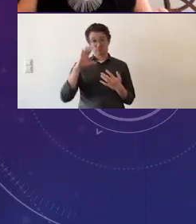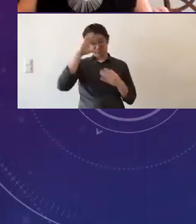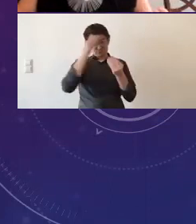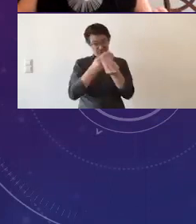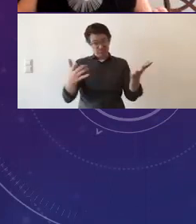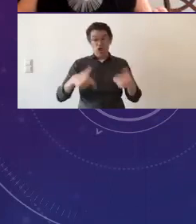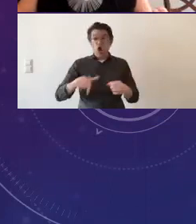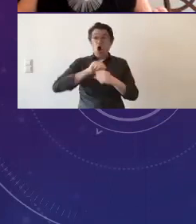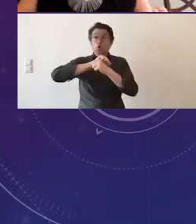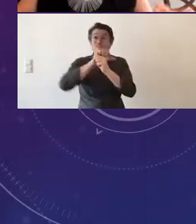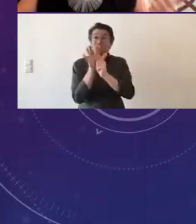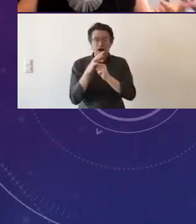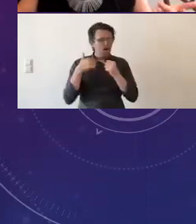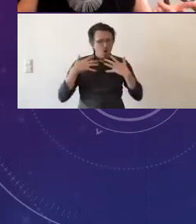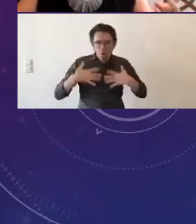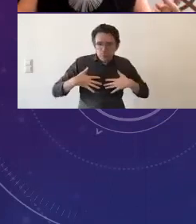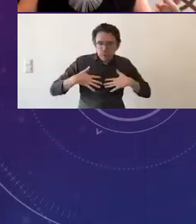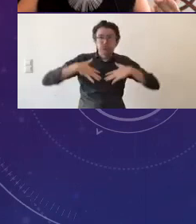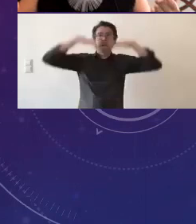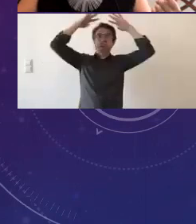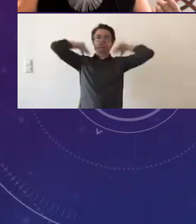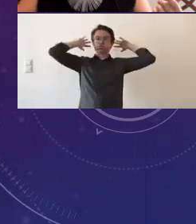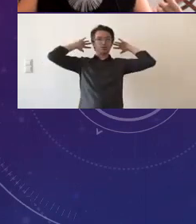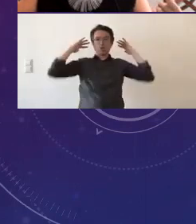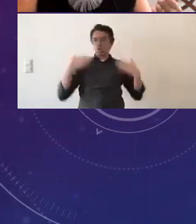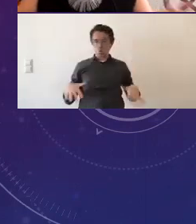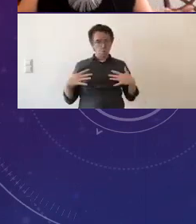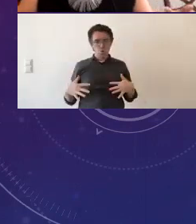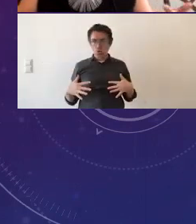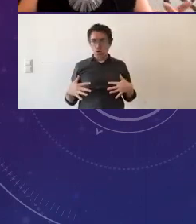people who are deafblind or the information was not presented in an